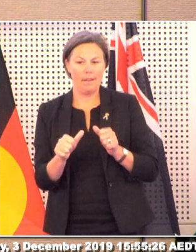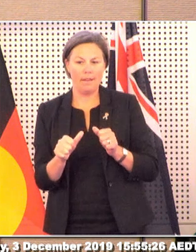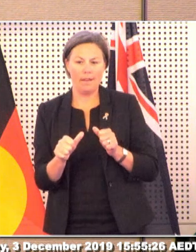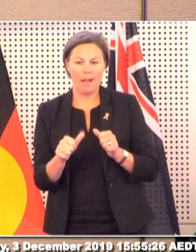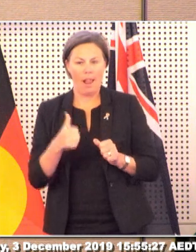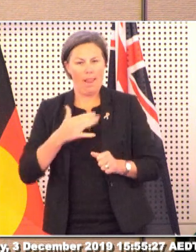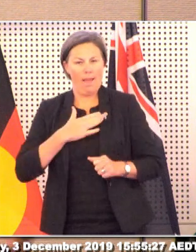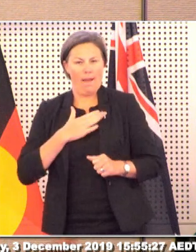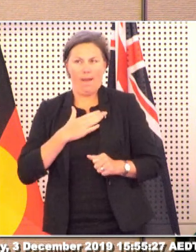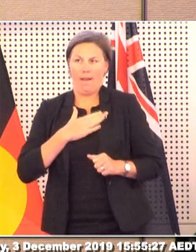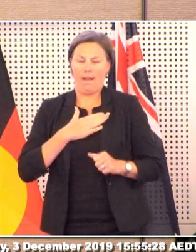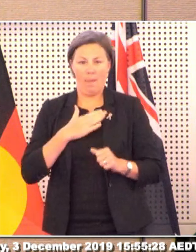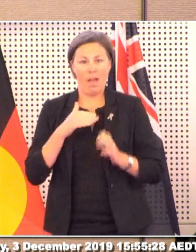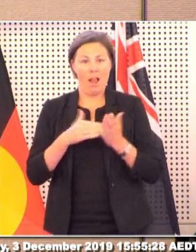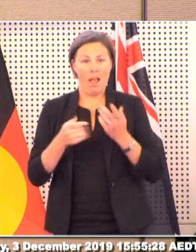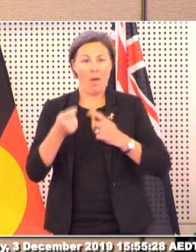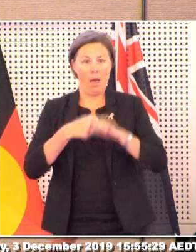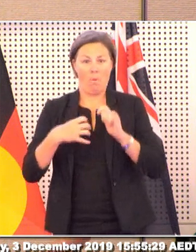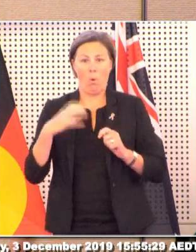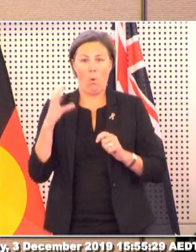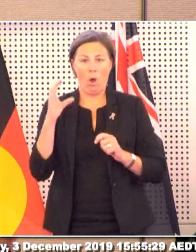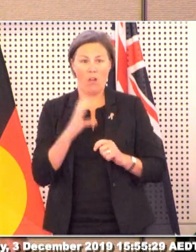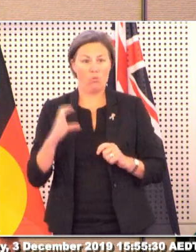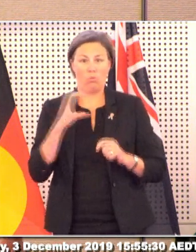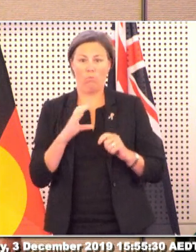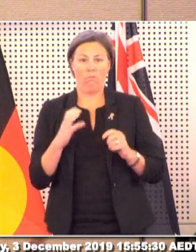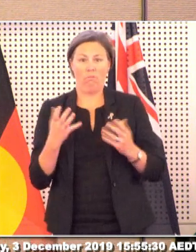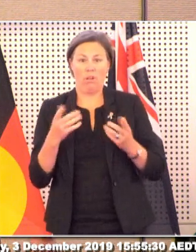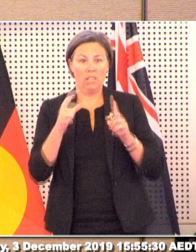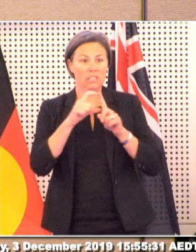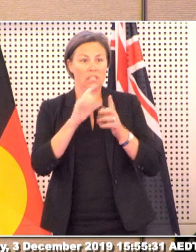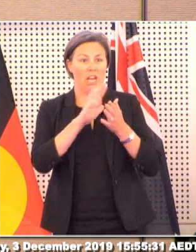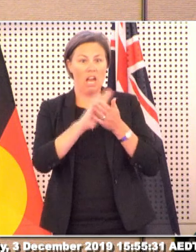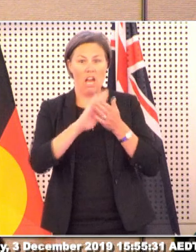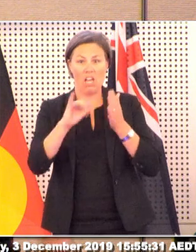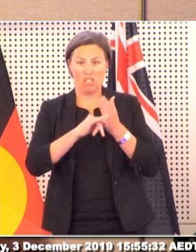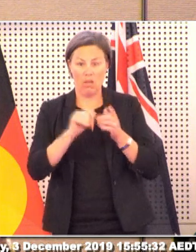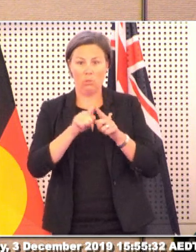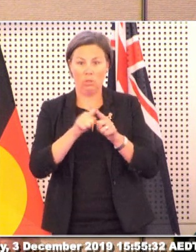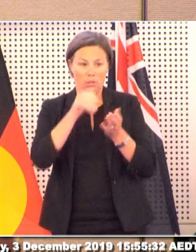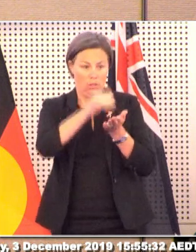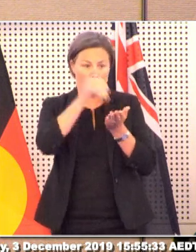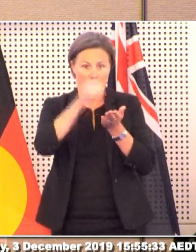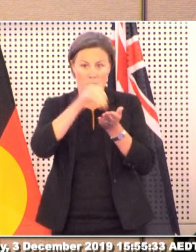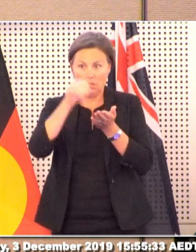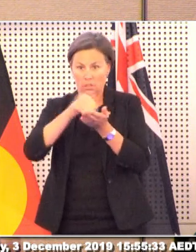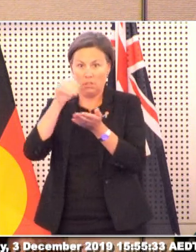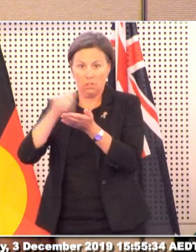It’s become – the DHHS are putting out a whole heap of redundancies, they’re telling me. So a lot of the houses at the moment are quite worried.